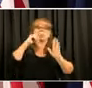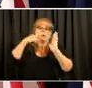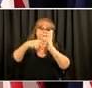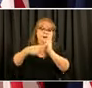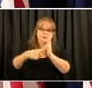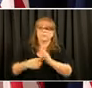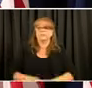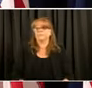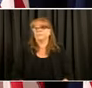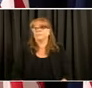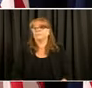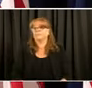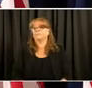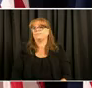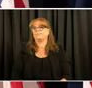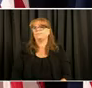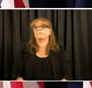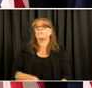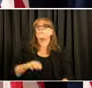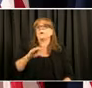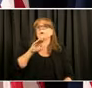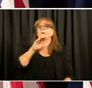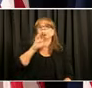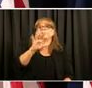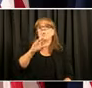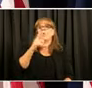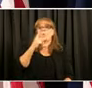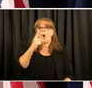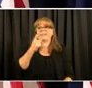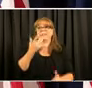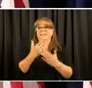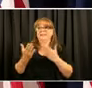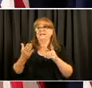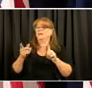the flip side of that is of course the communities take on the responsibility to act right so